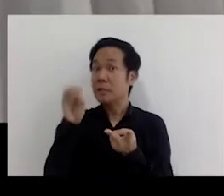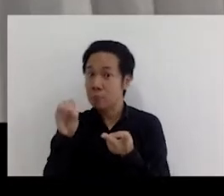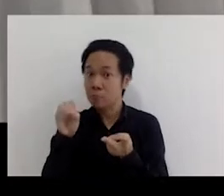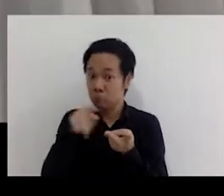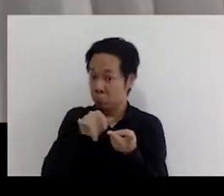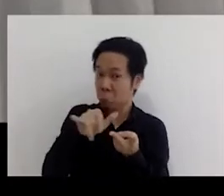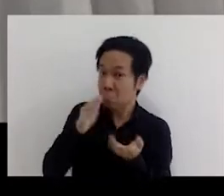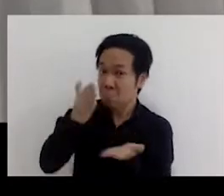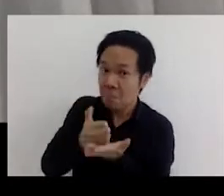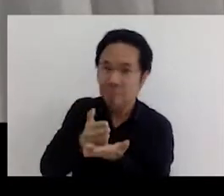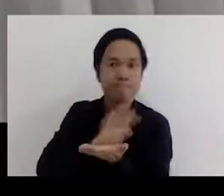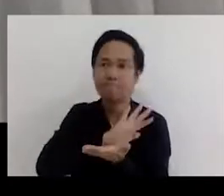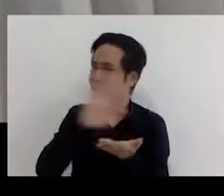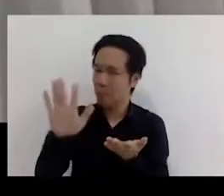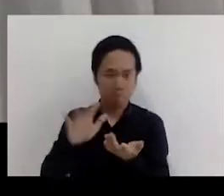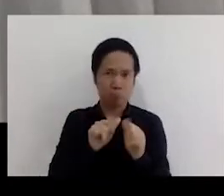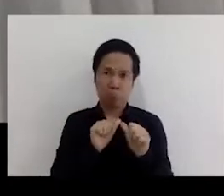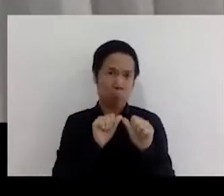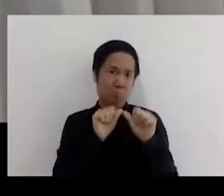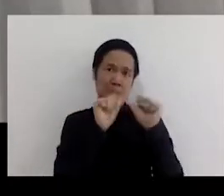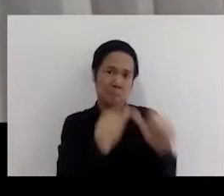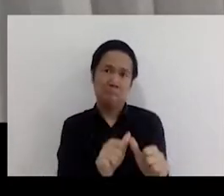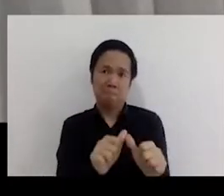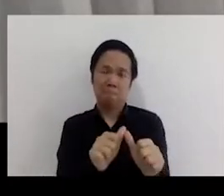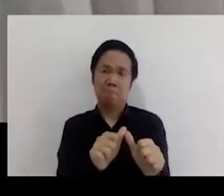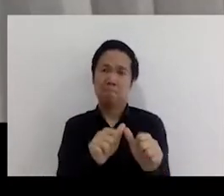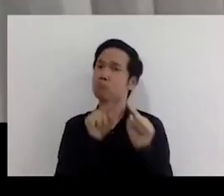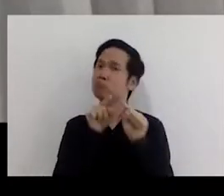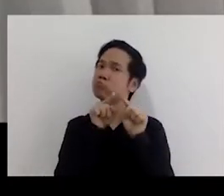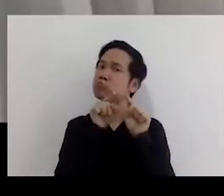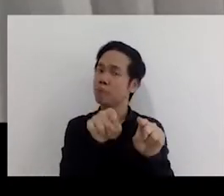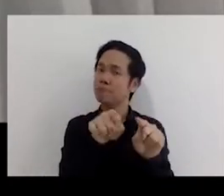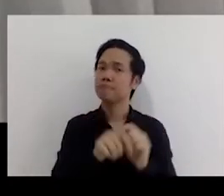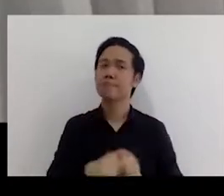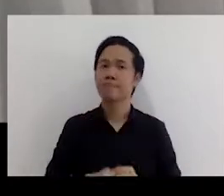On the other hand, there is a